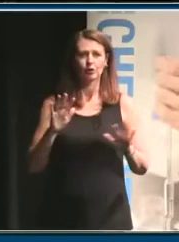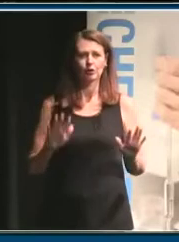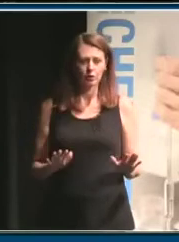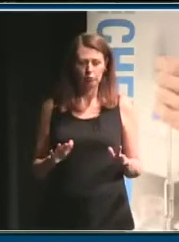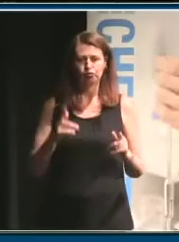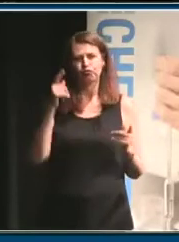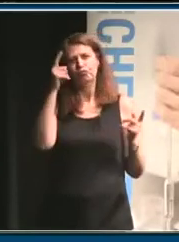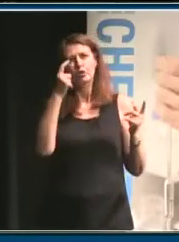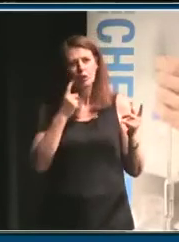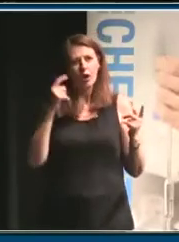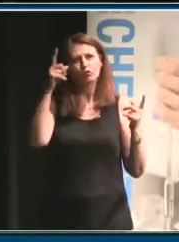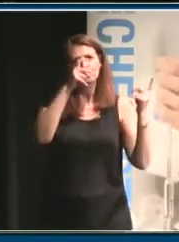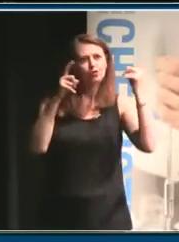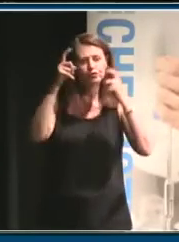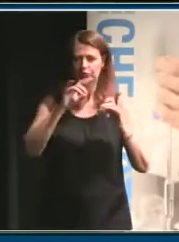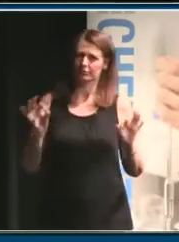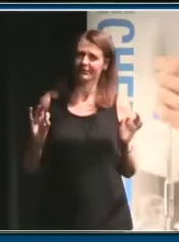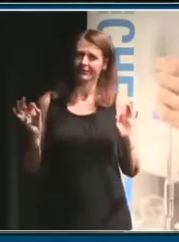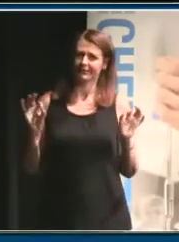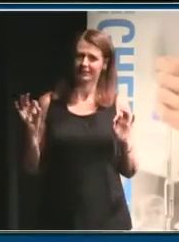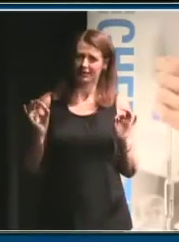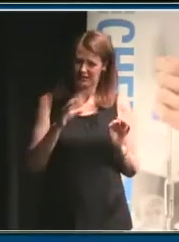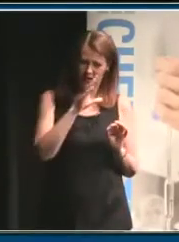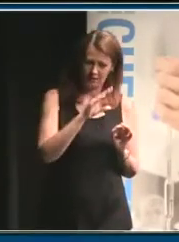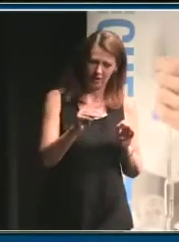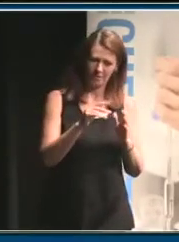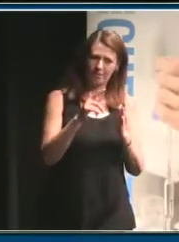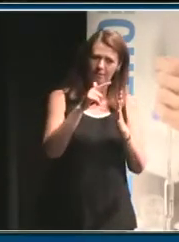So the opportunity here from a moral and ethical perspective. The opportunity here